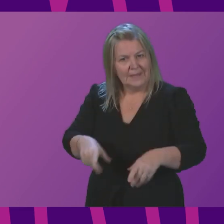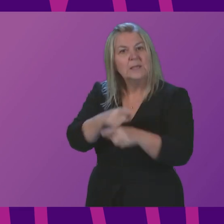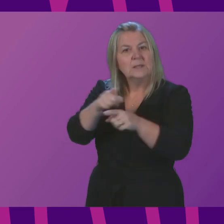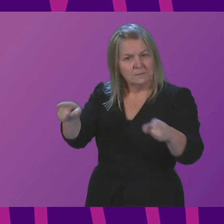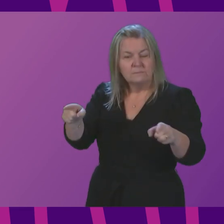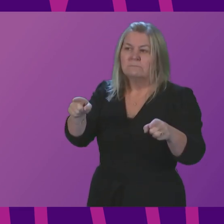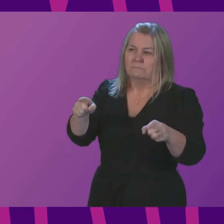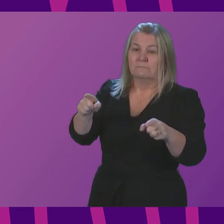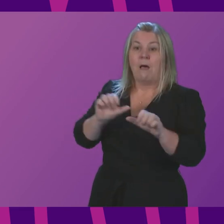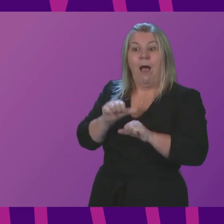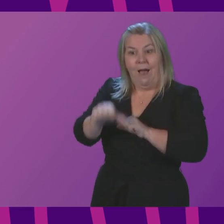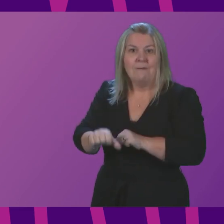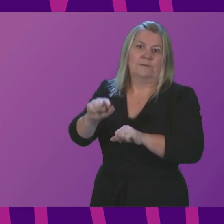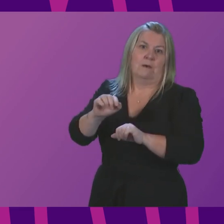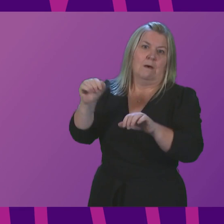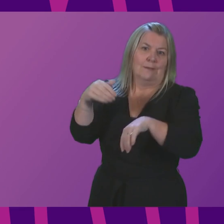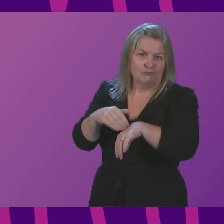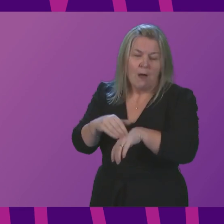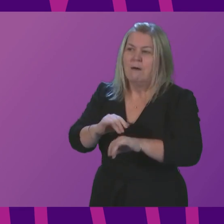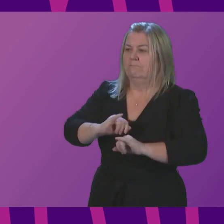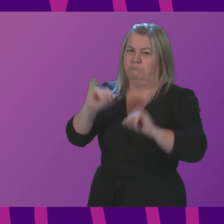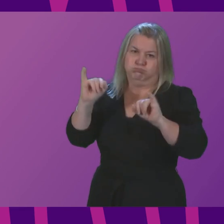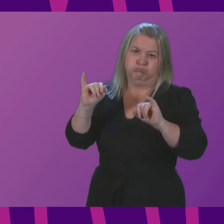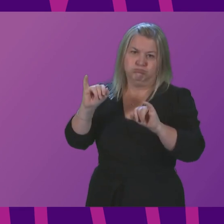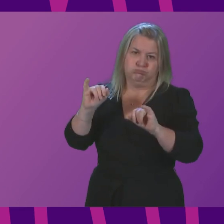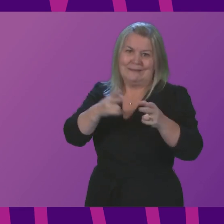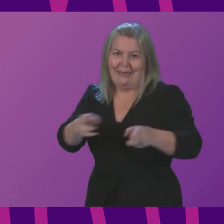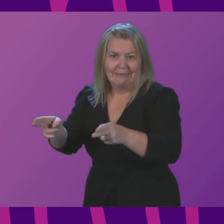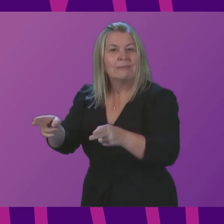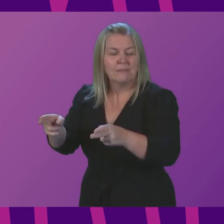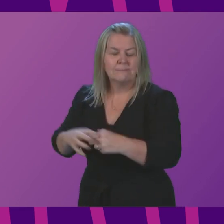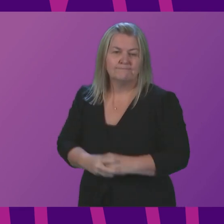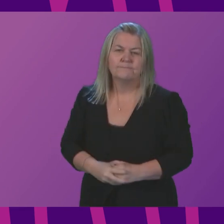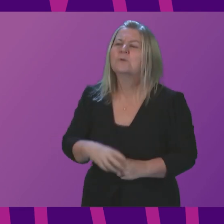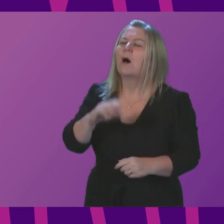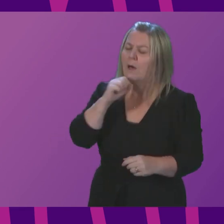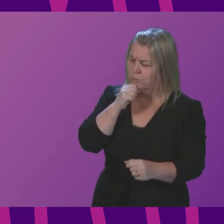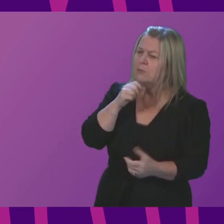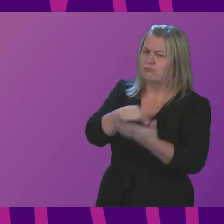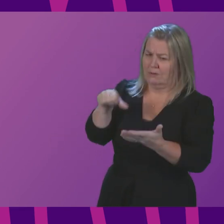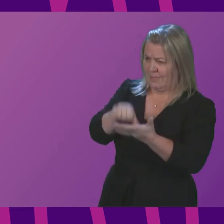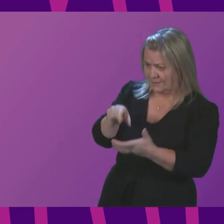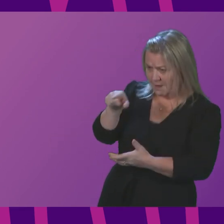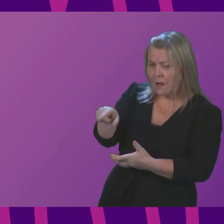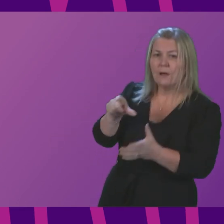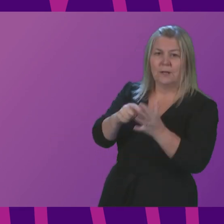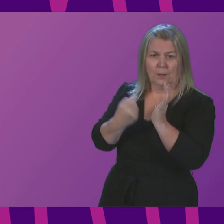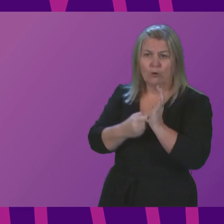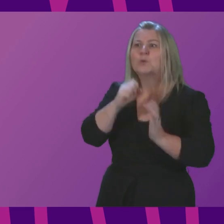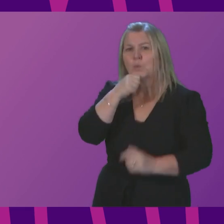in the wake of that and other tragic cases. I will write to Douglas Ross about the progress